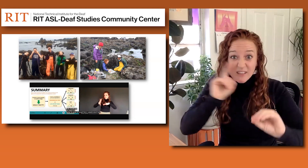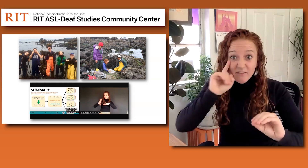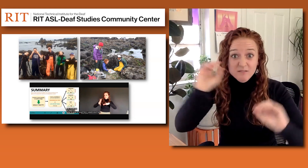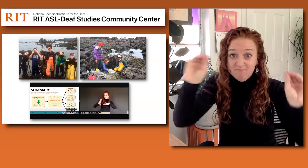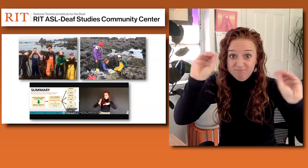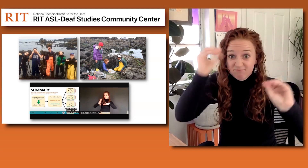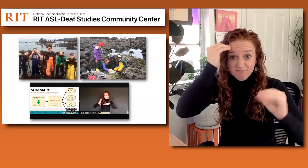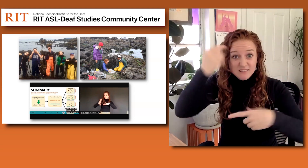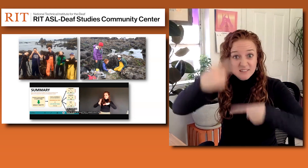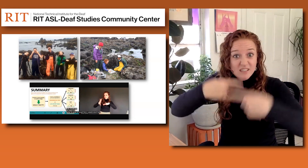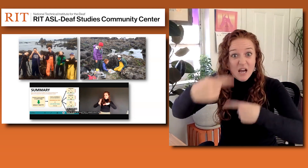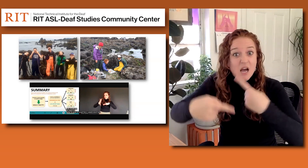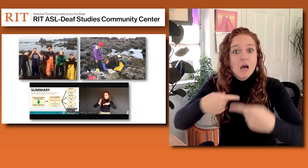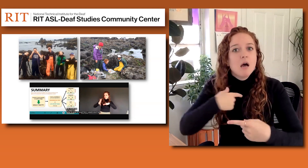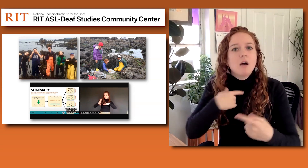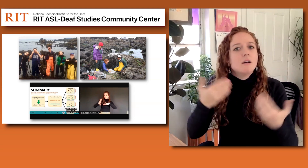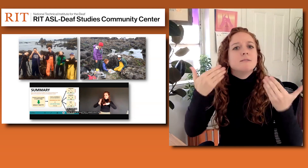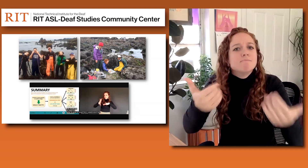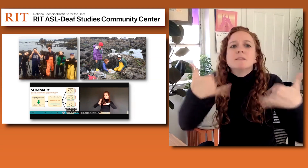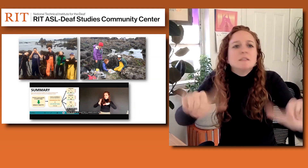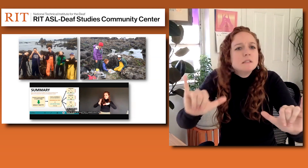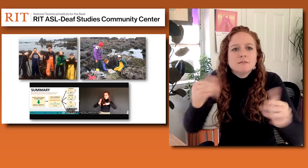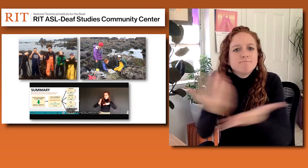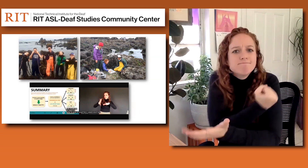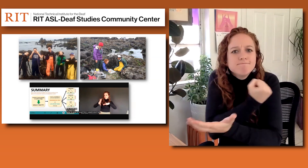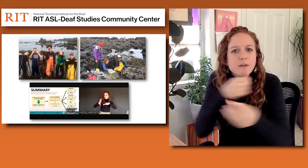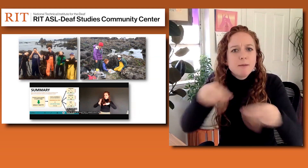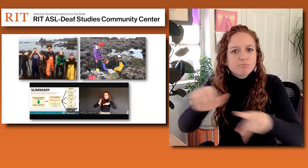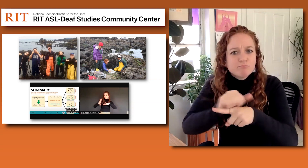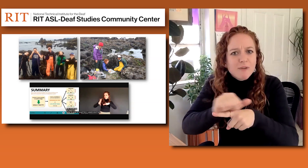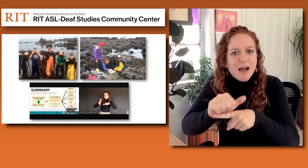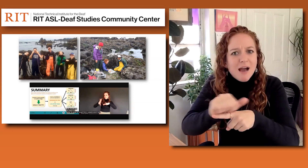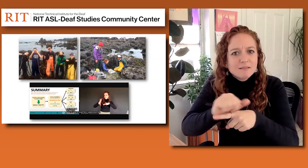If there's nobody deaf in the audience, I still take that opportunity